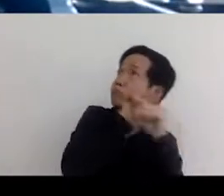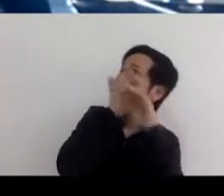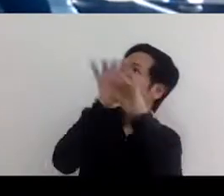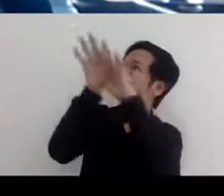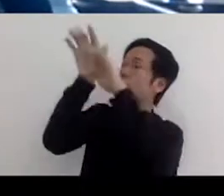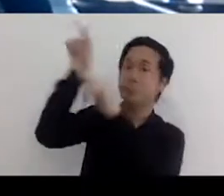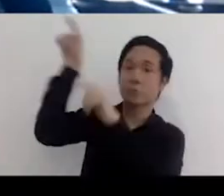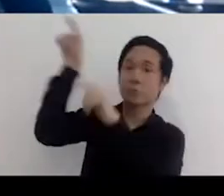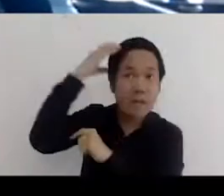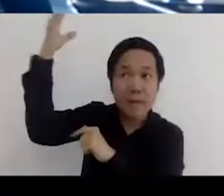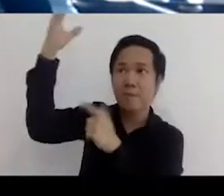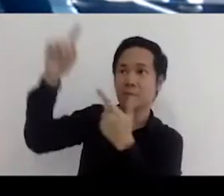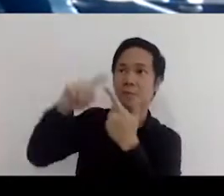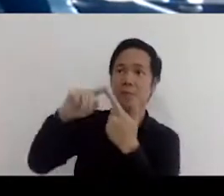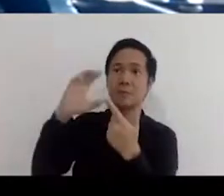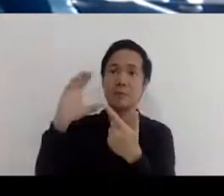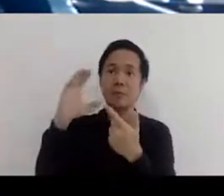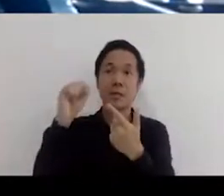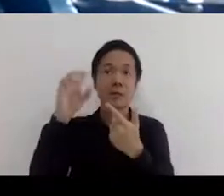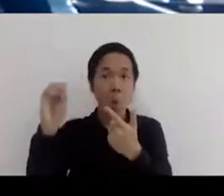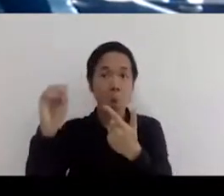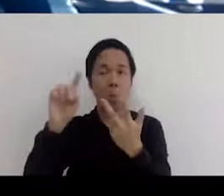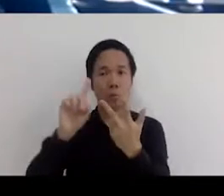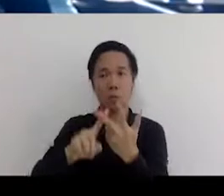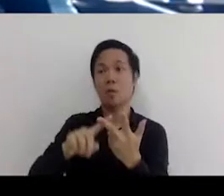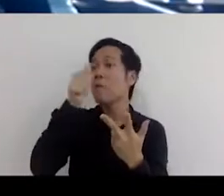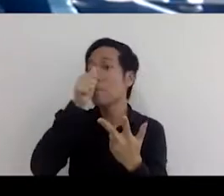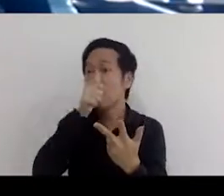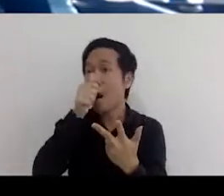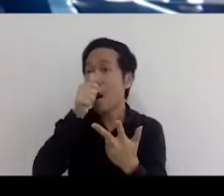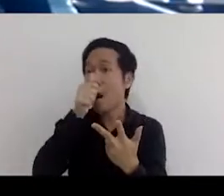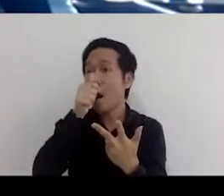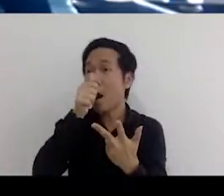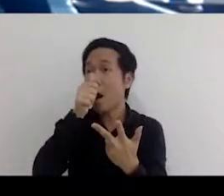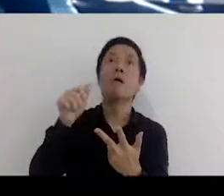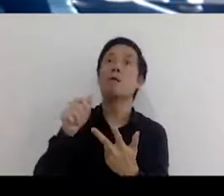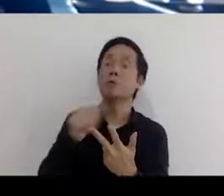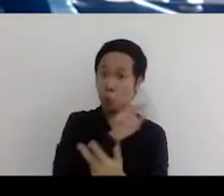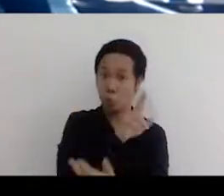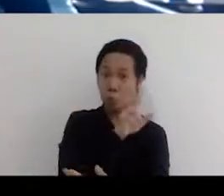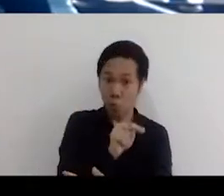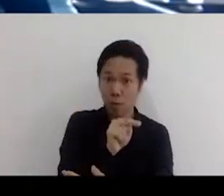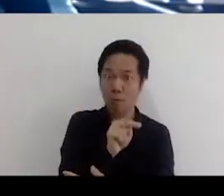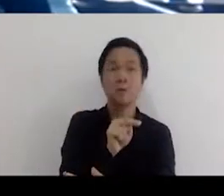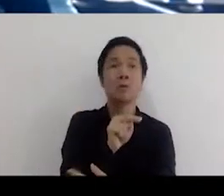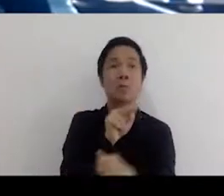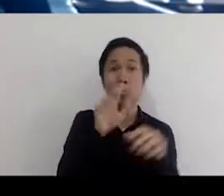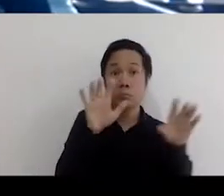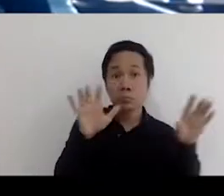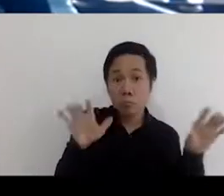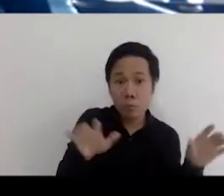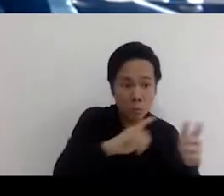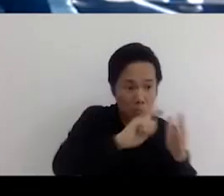and that is why it is important that we have to put our act together. We cannot stay at the level of the rhetoric.